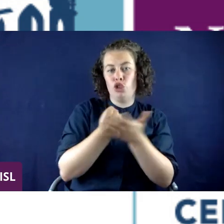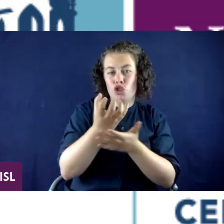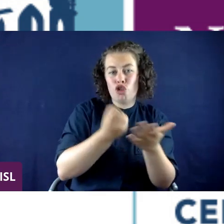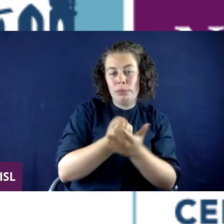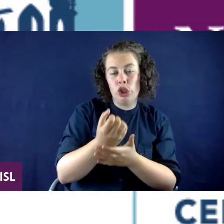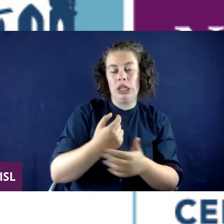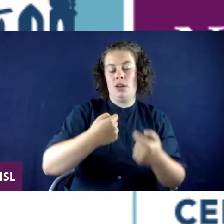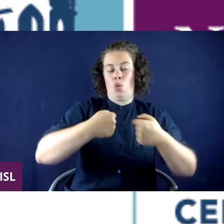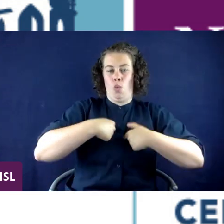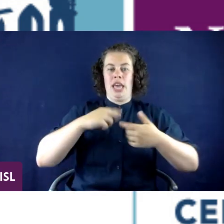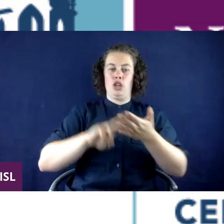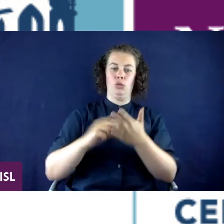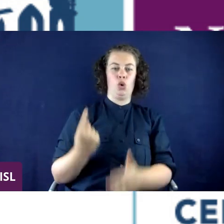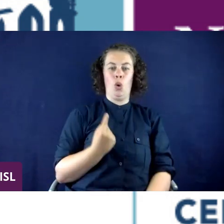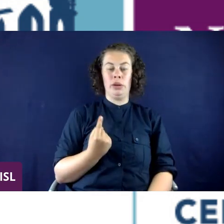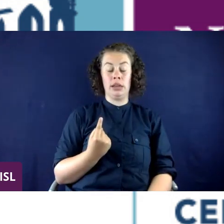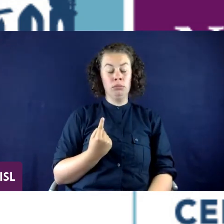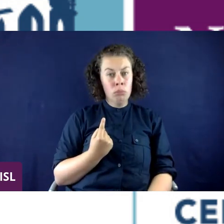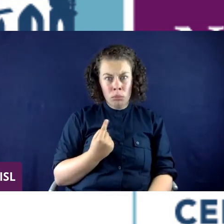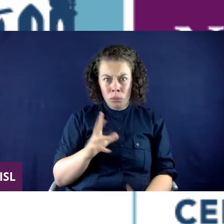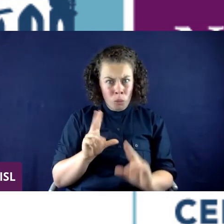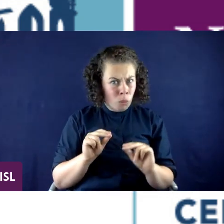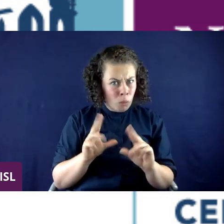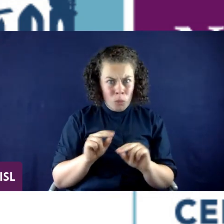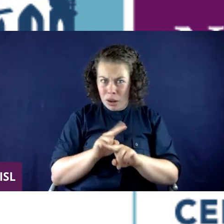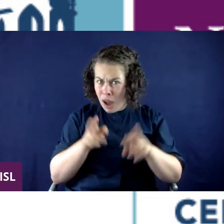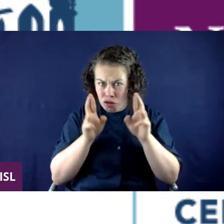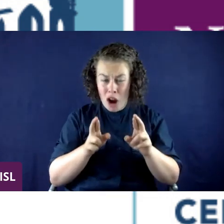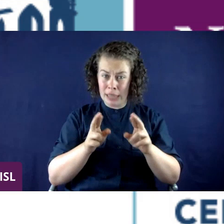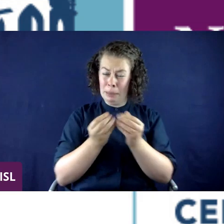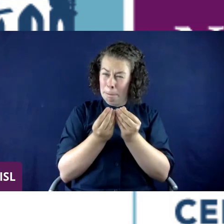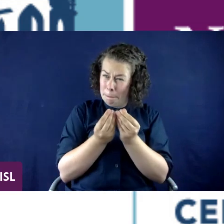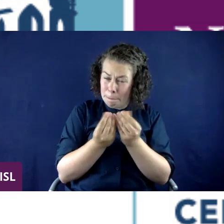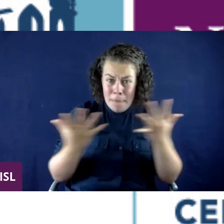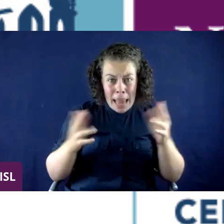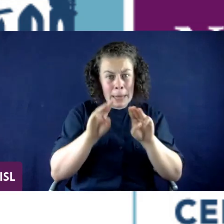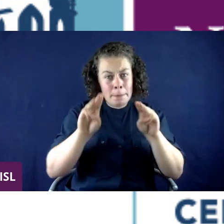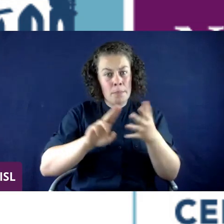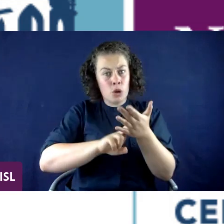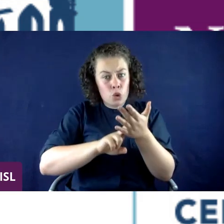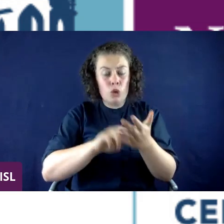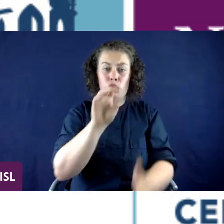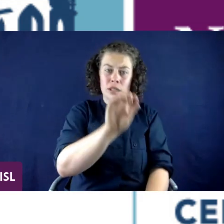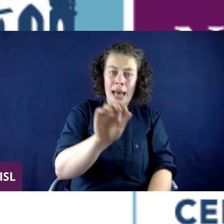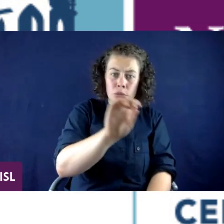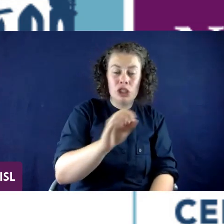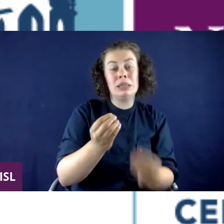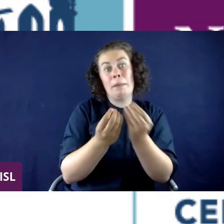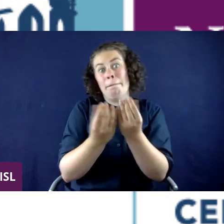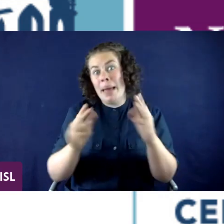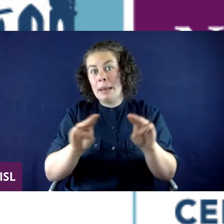If I had to bring audio description, I would say that we are blind users, we are so many people,